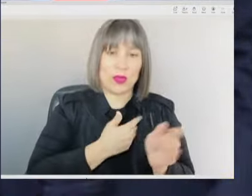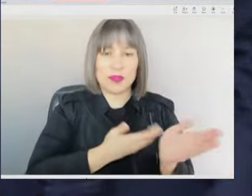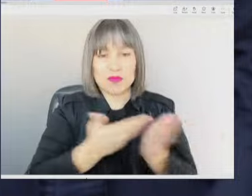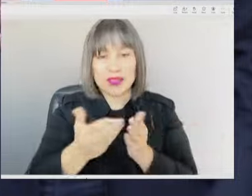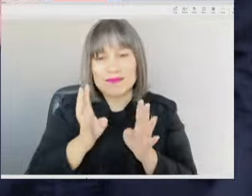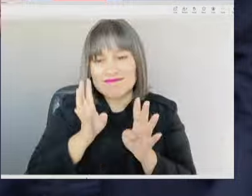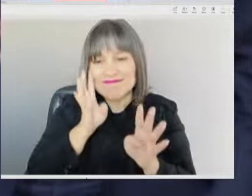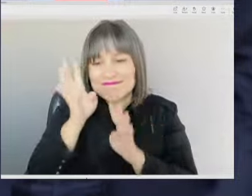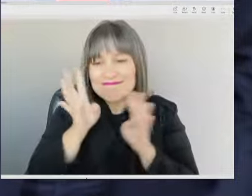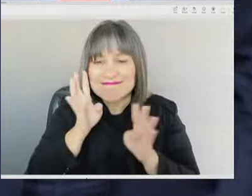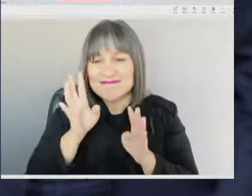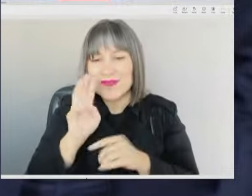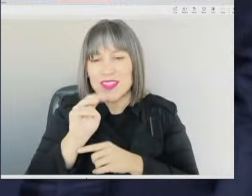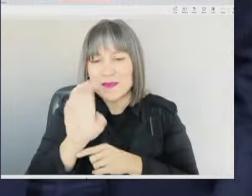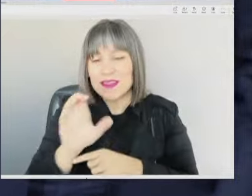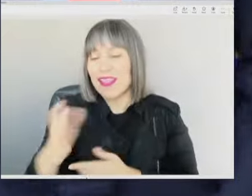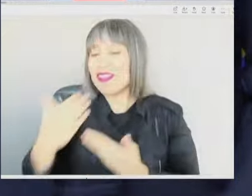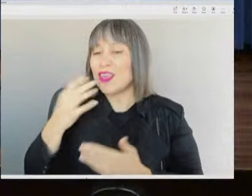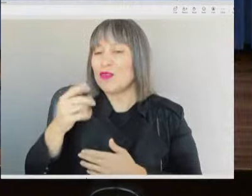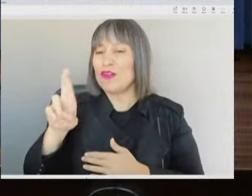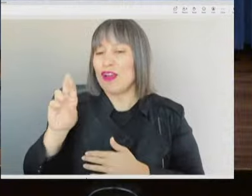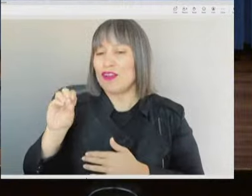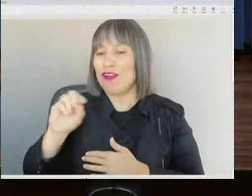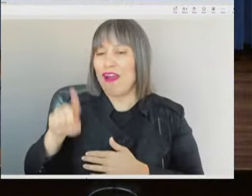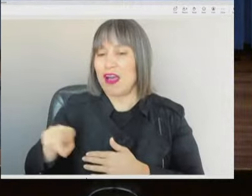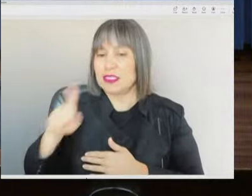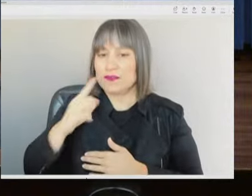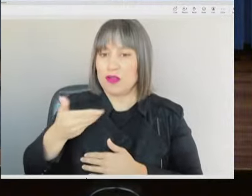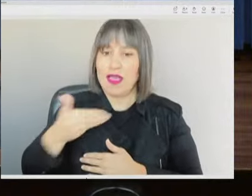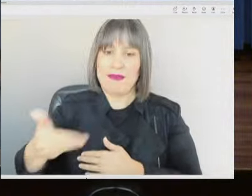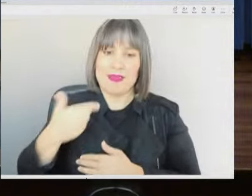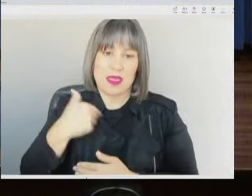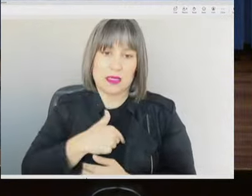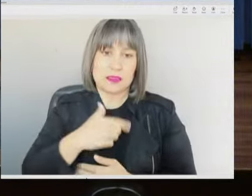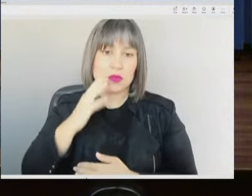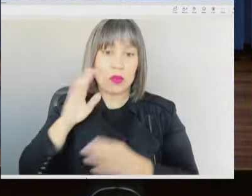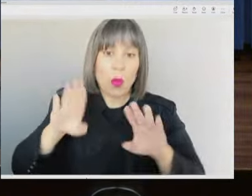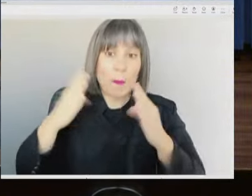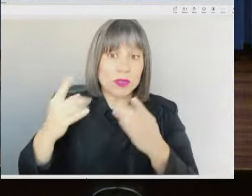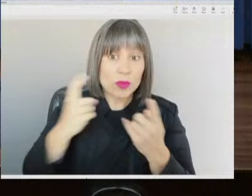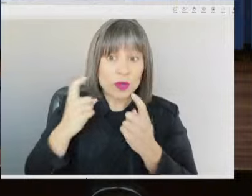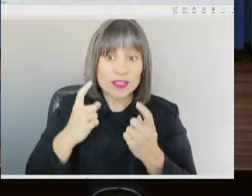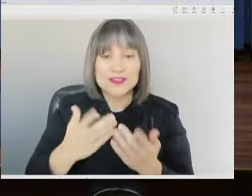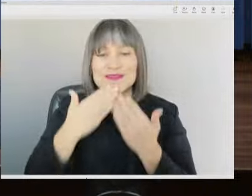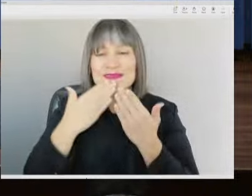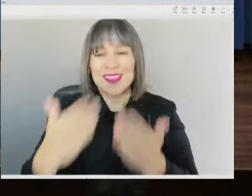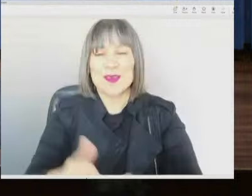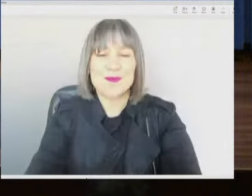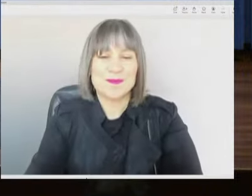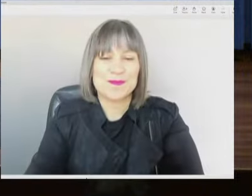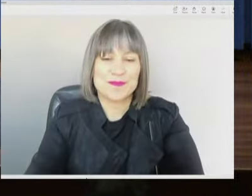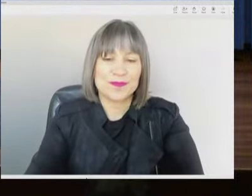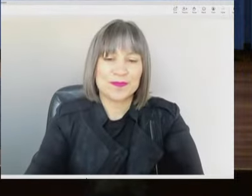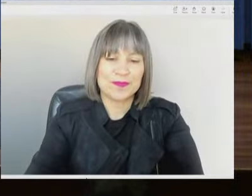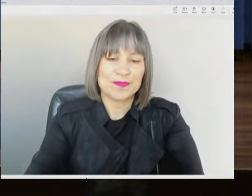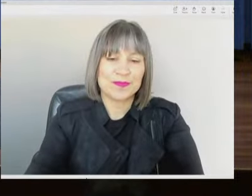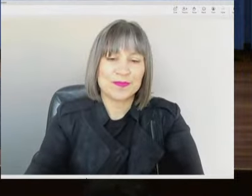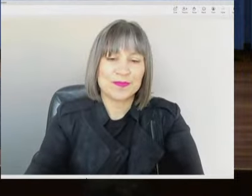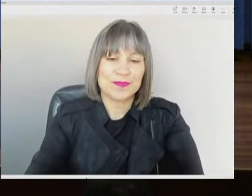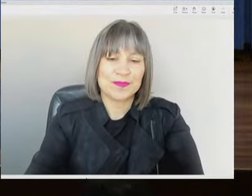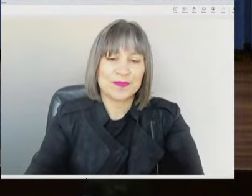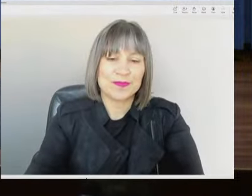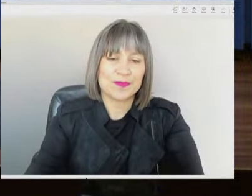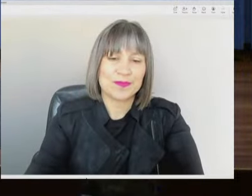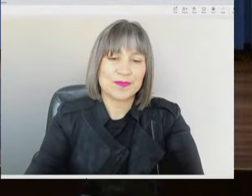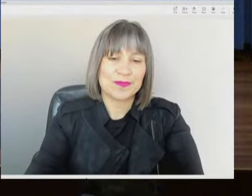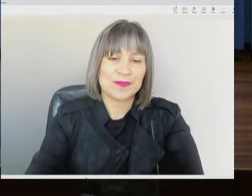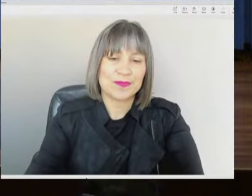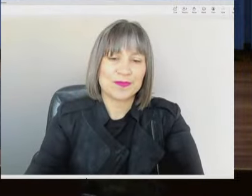So thank you Dr. Oz for having us and we'll take any questions. Thank you.